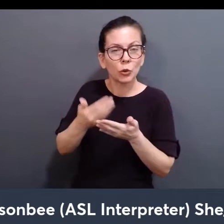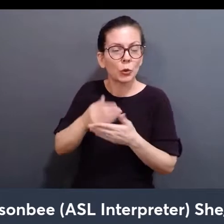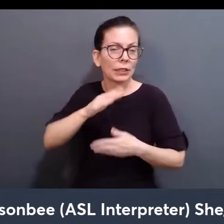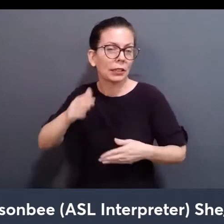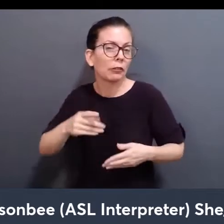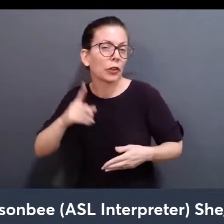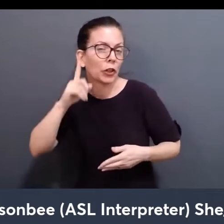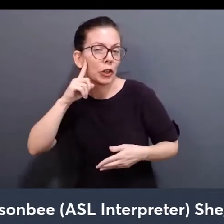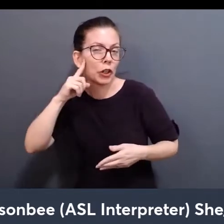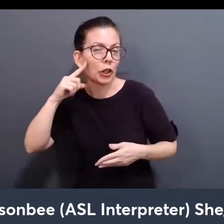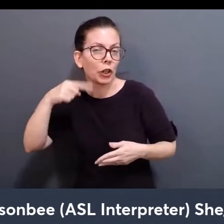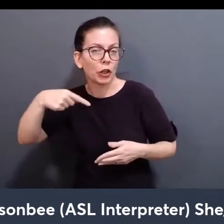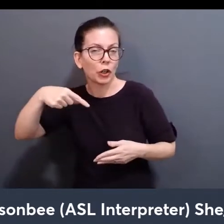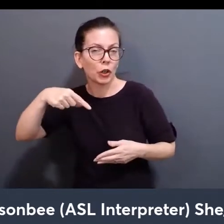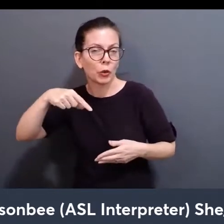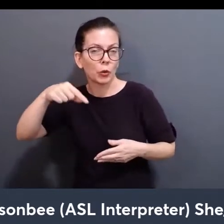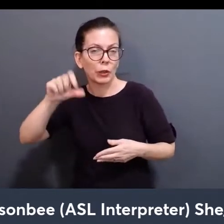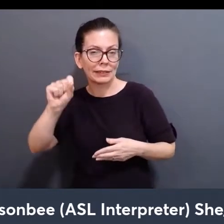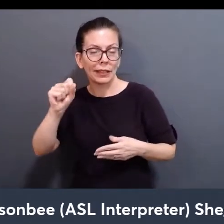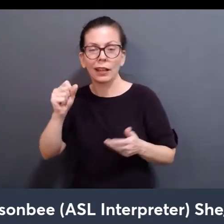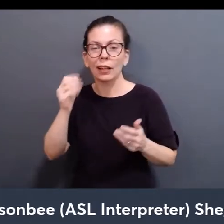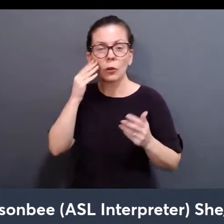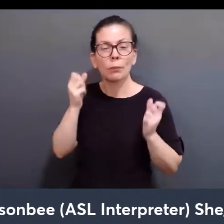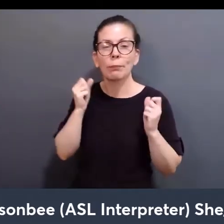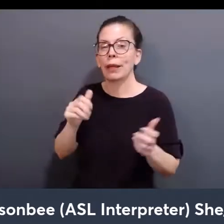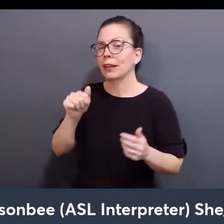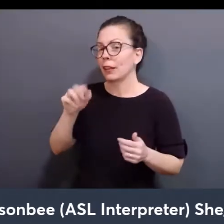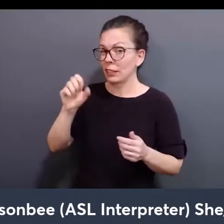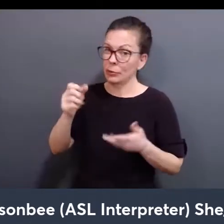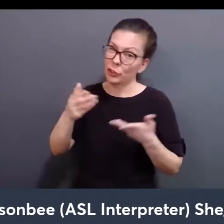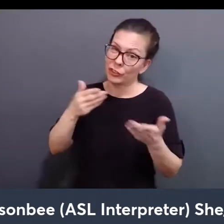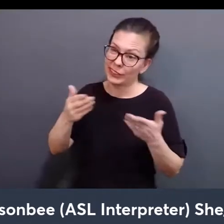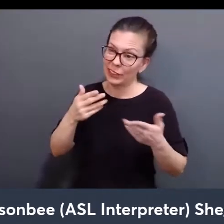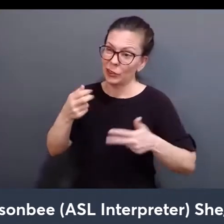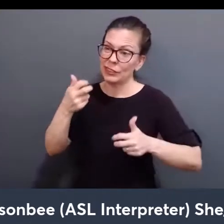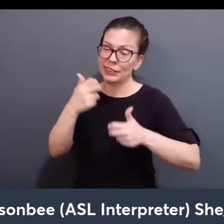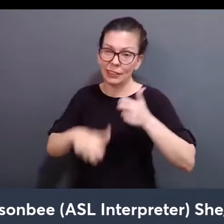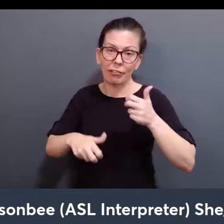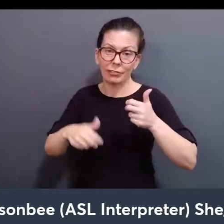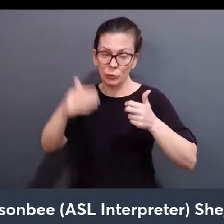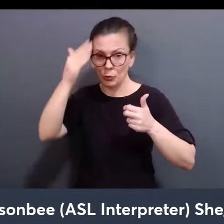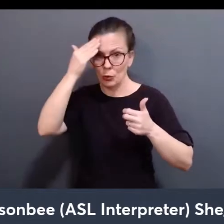There are a lotta AWS services, after all, so it's very difficult to be relevant